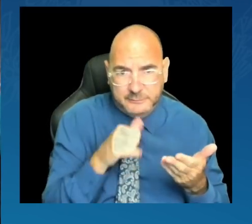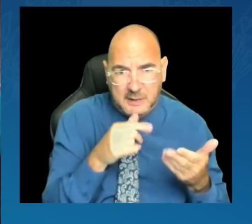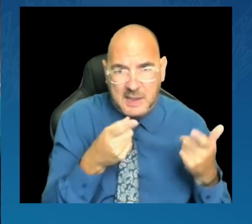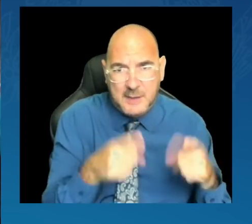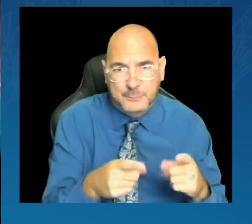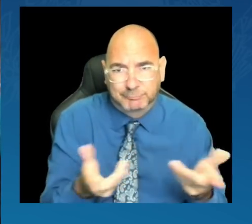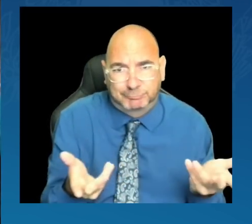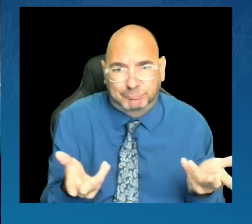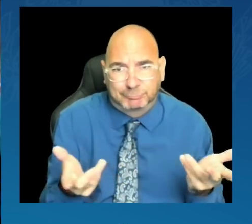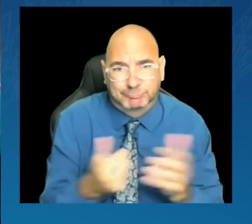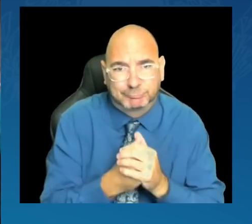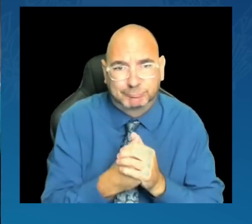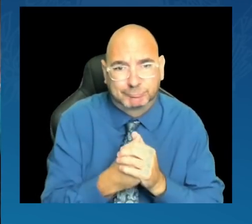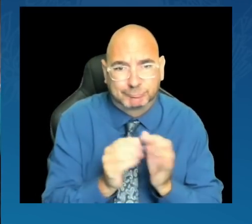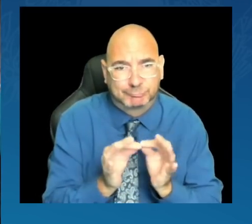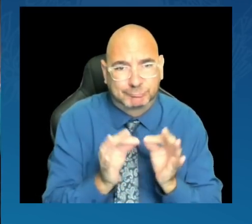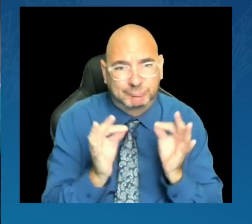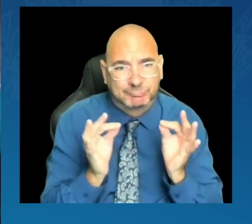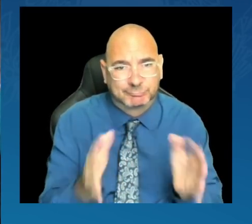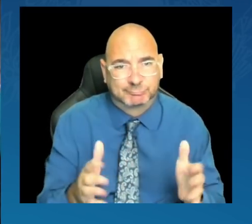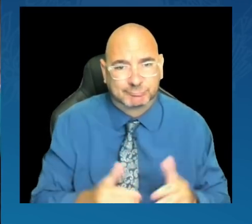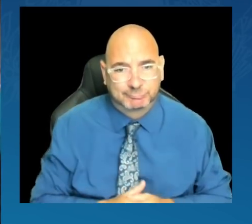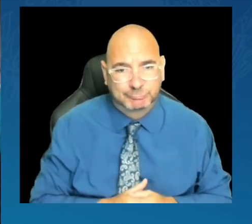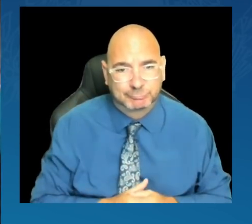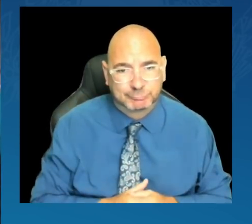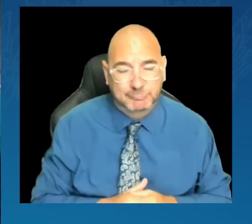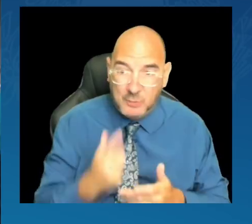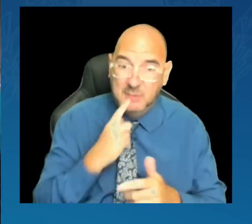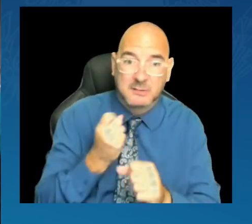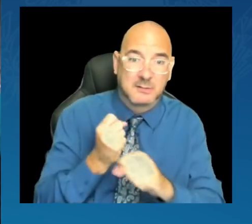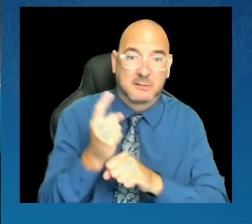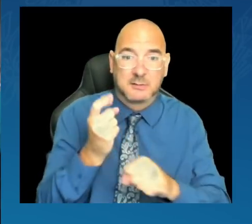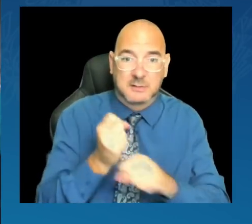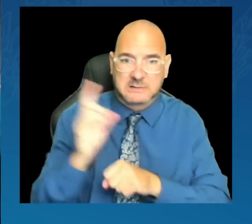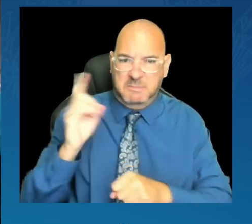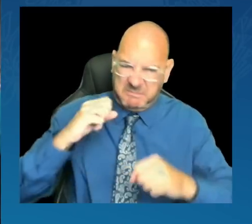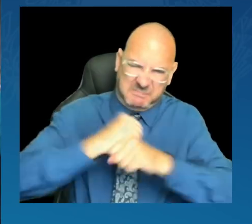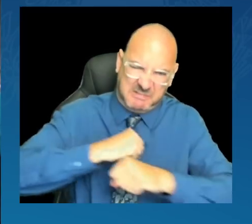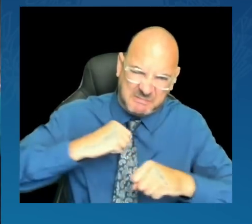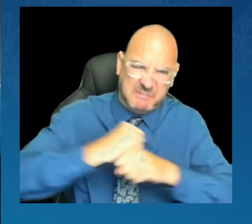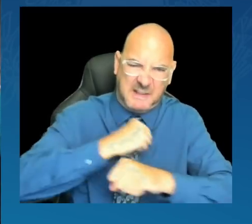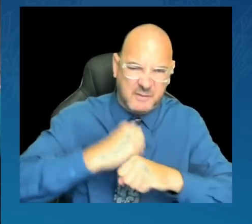Democrats fight to protect programs and services for families and children.